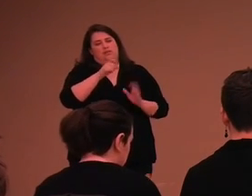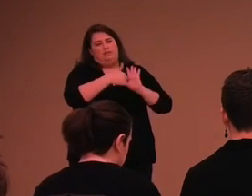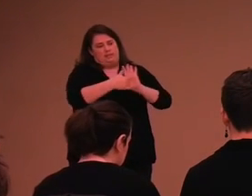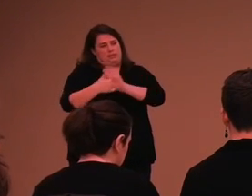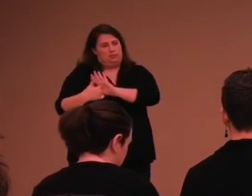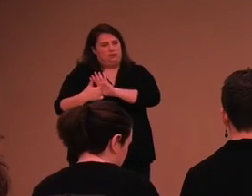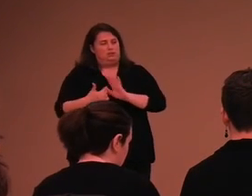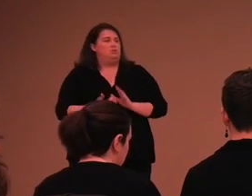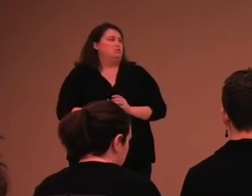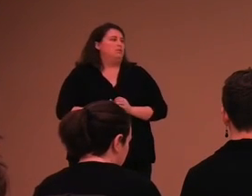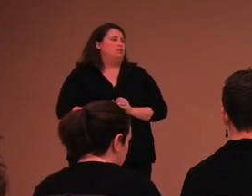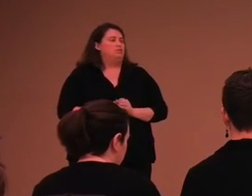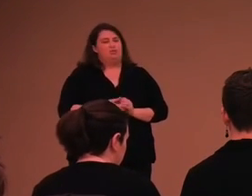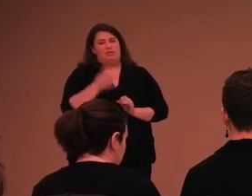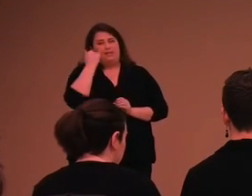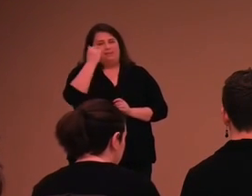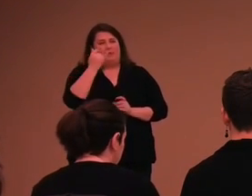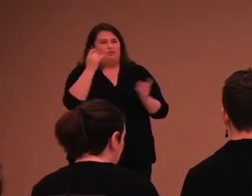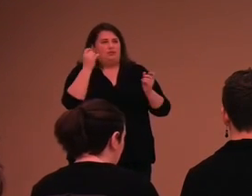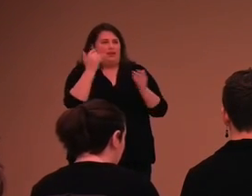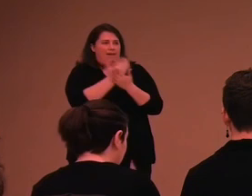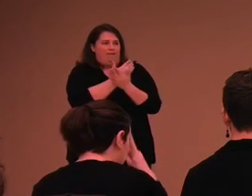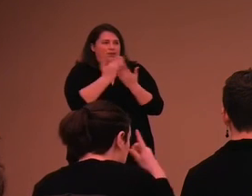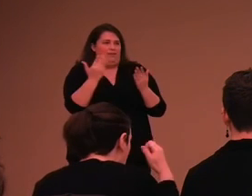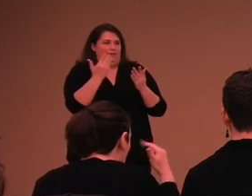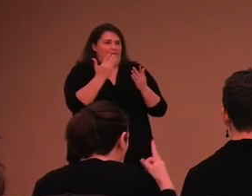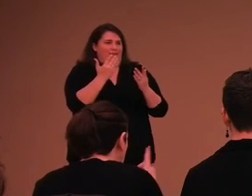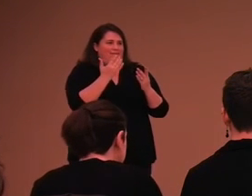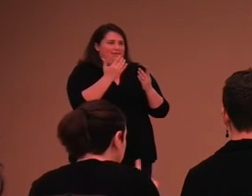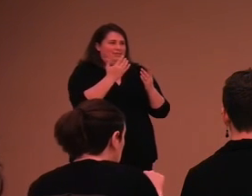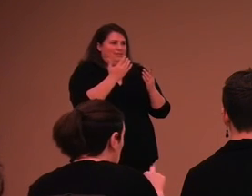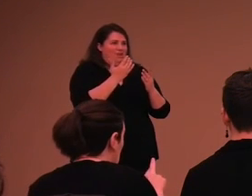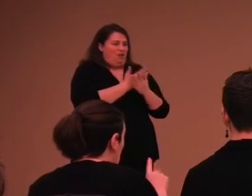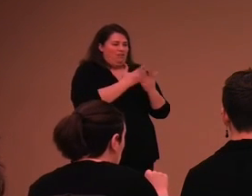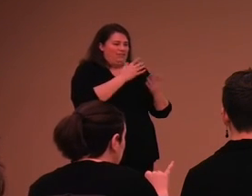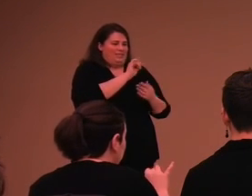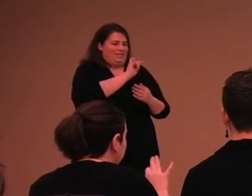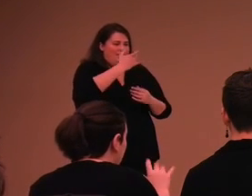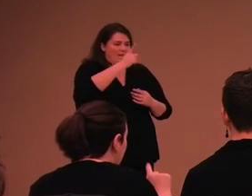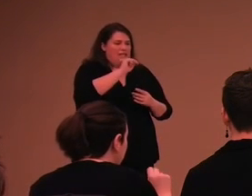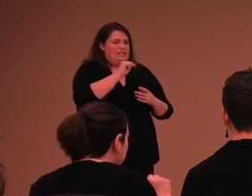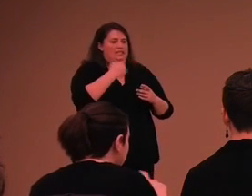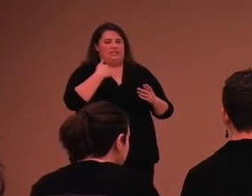You know imagine all the artifacts and display cases all the text panels and six different galleries